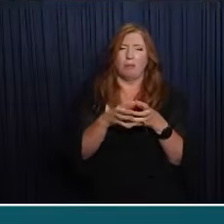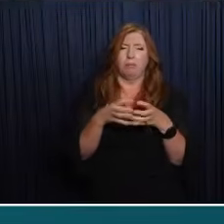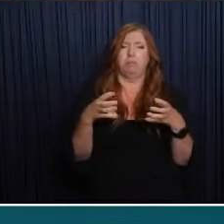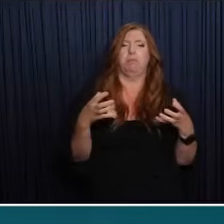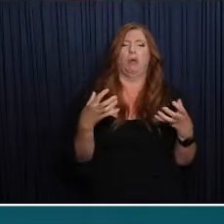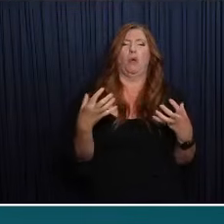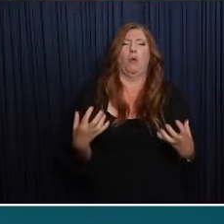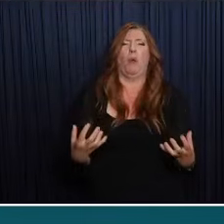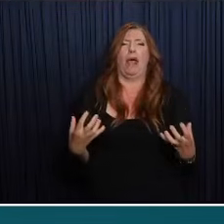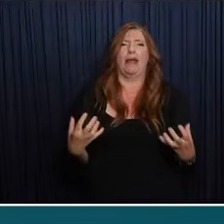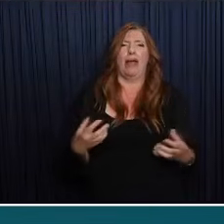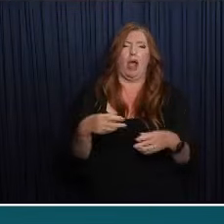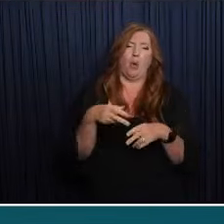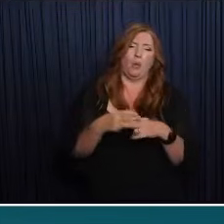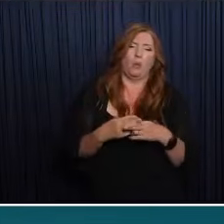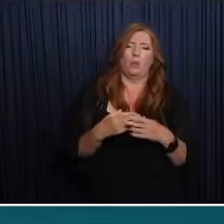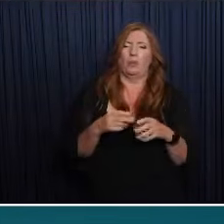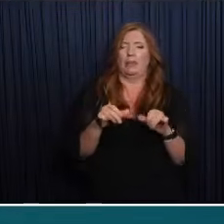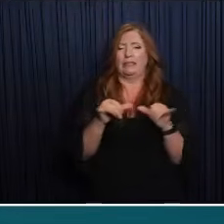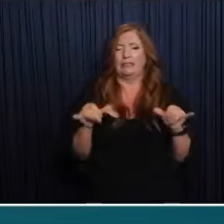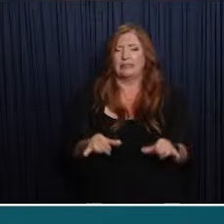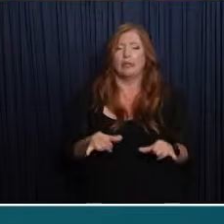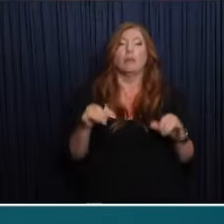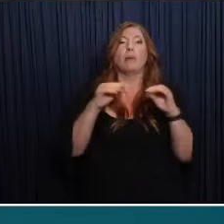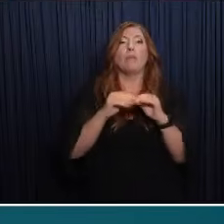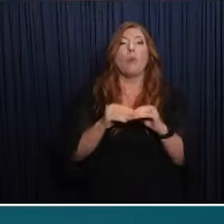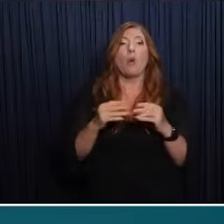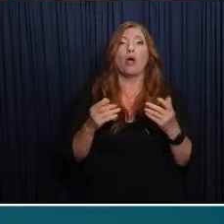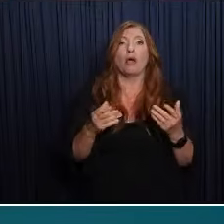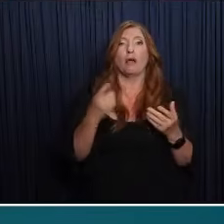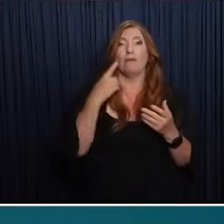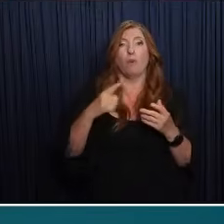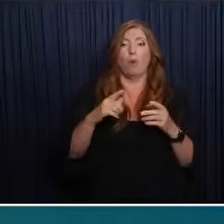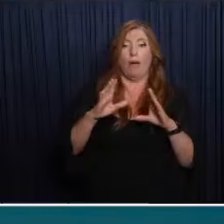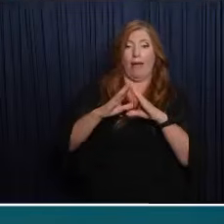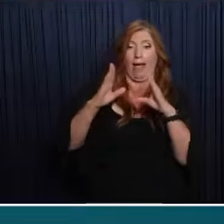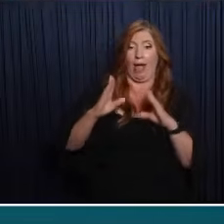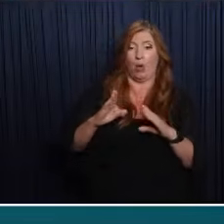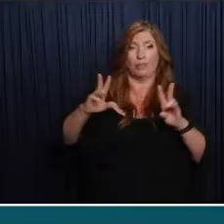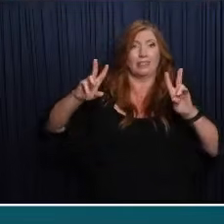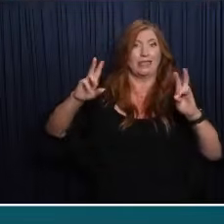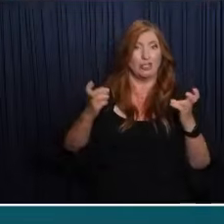REGULATION, CUT A LOT OF BLOATED GOVERNMENT THAT IS WEIGHING DOWN